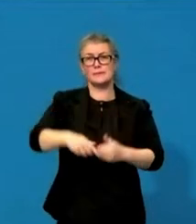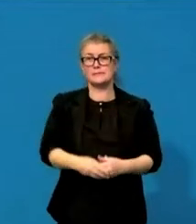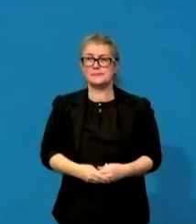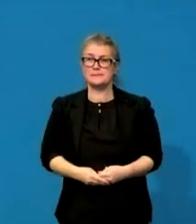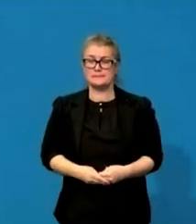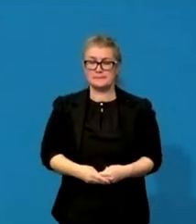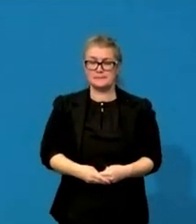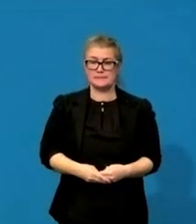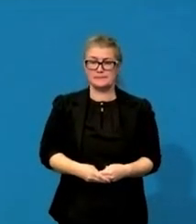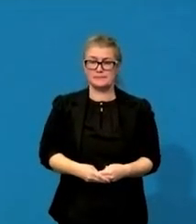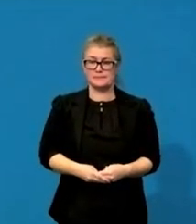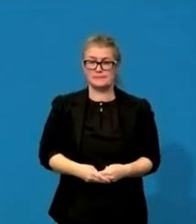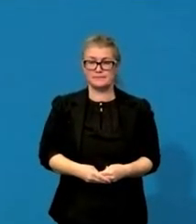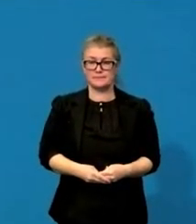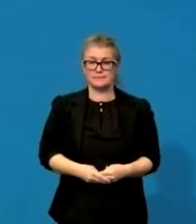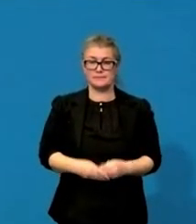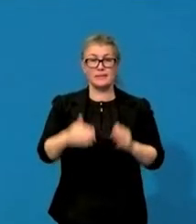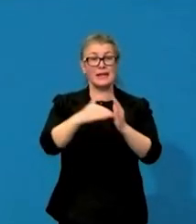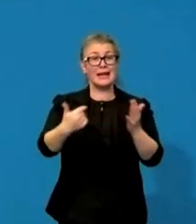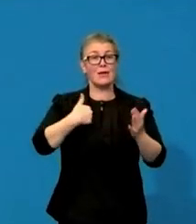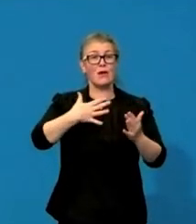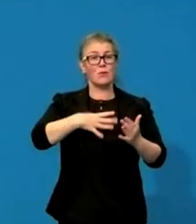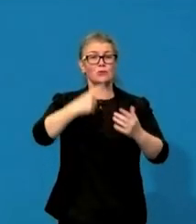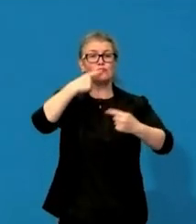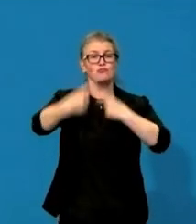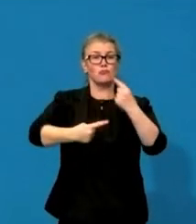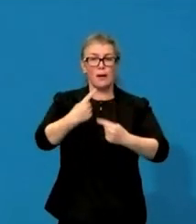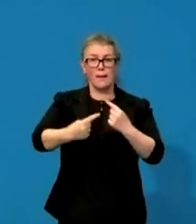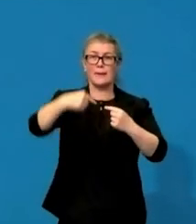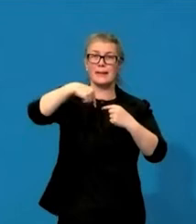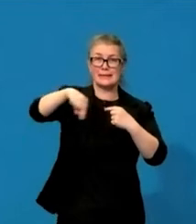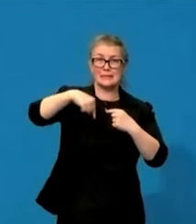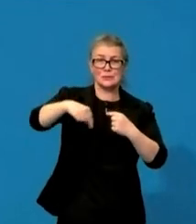I now proceed to outline the witnesses who will be called and give a brief summary of